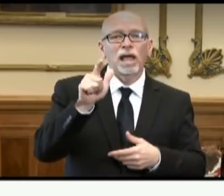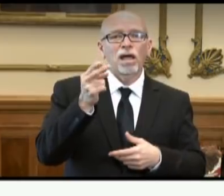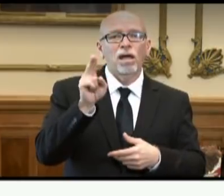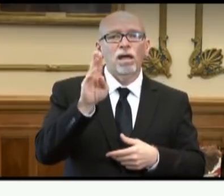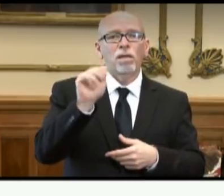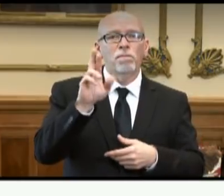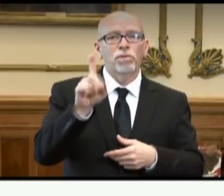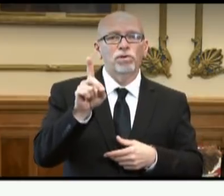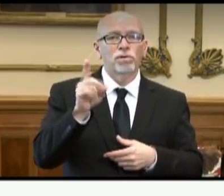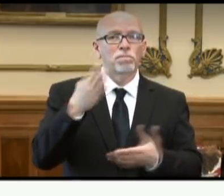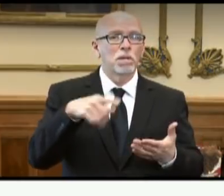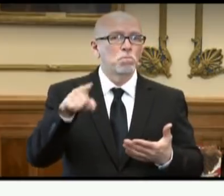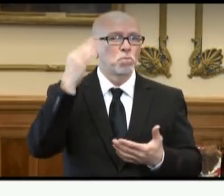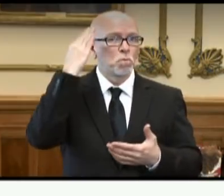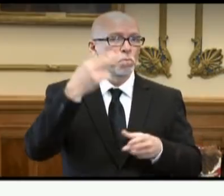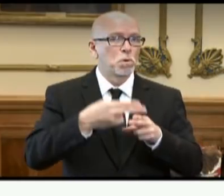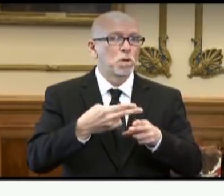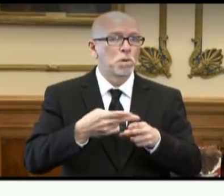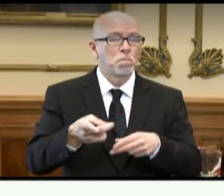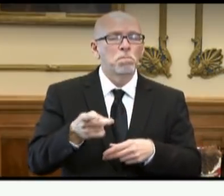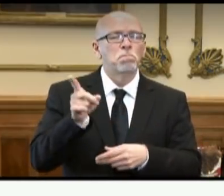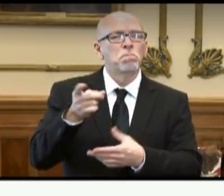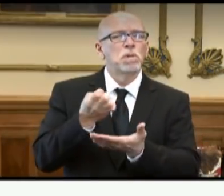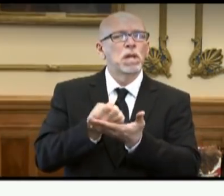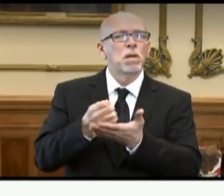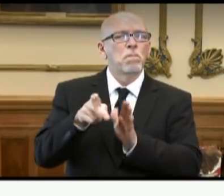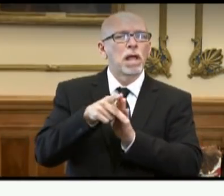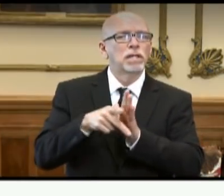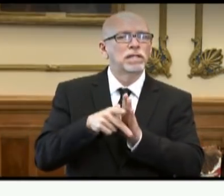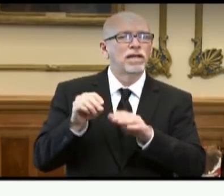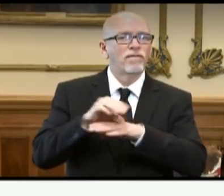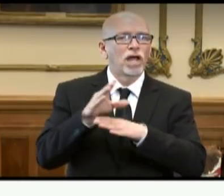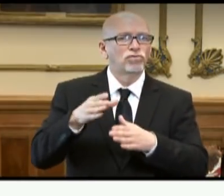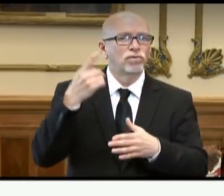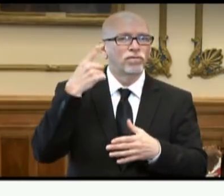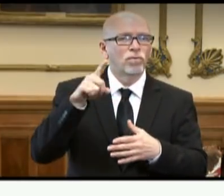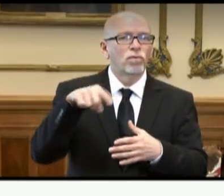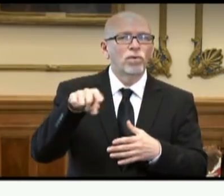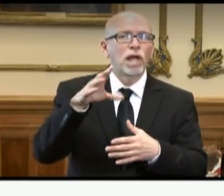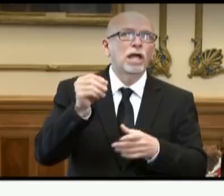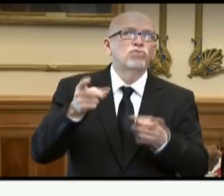I AM TOO CLOSE TO CRIS BUT I WAS TOLD THAT NOBODY KNOWS IT AS